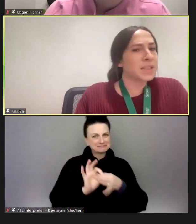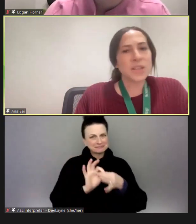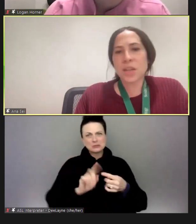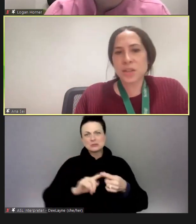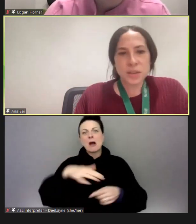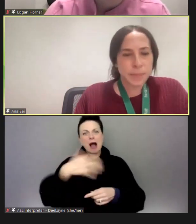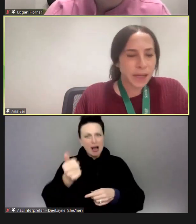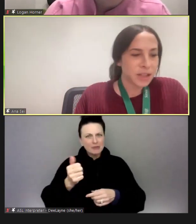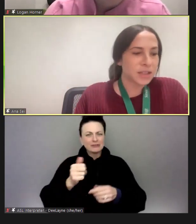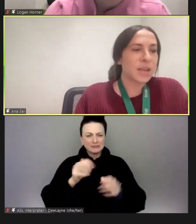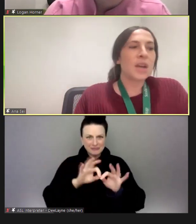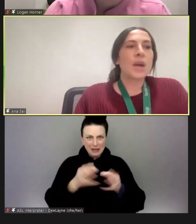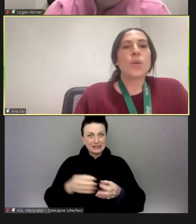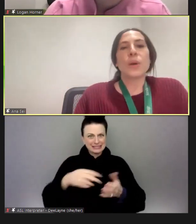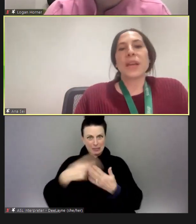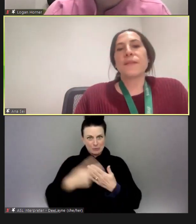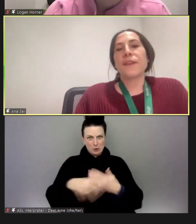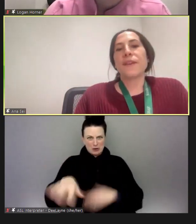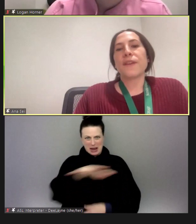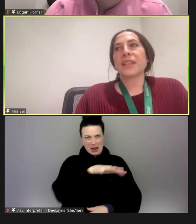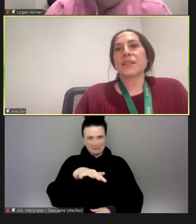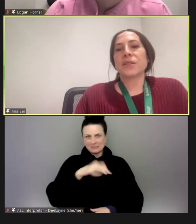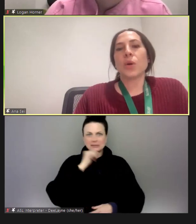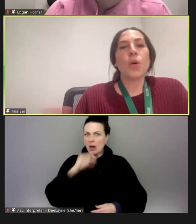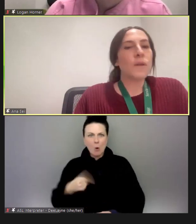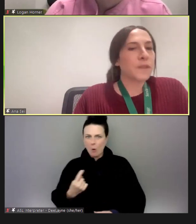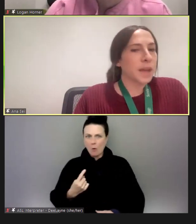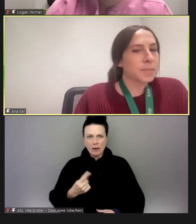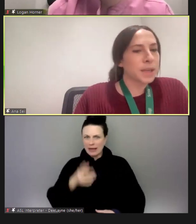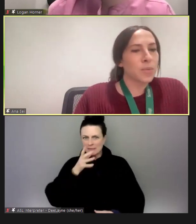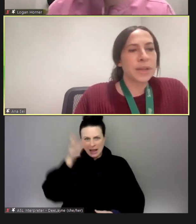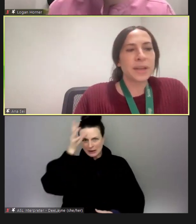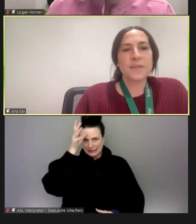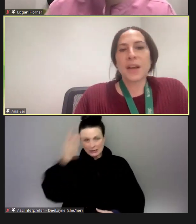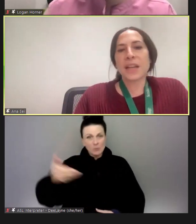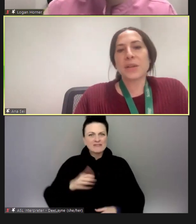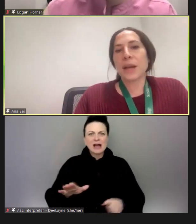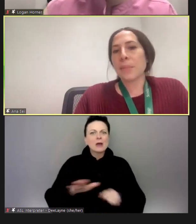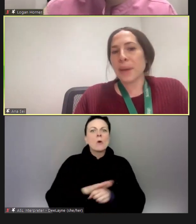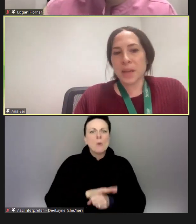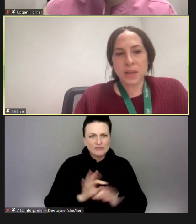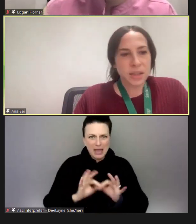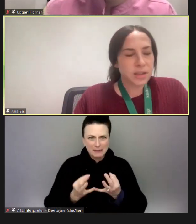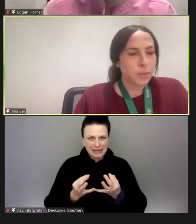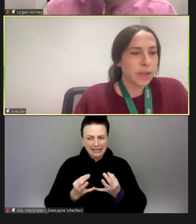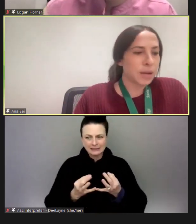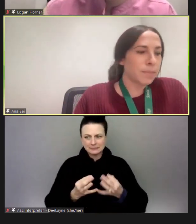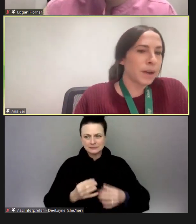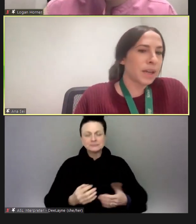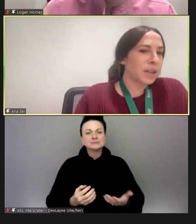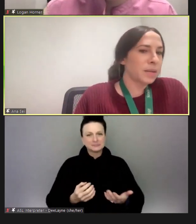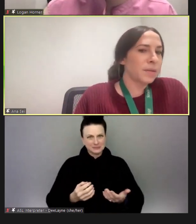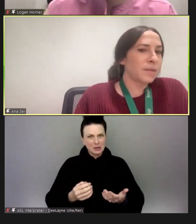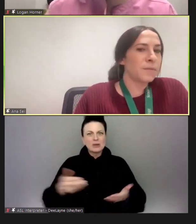not just parents we invite the whole